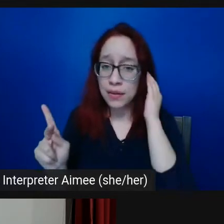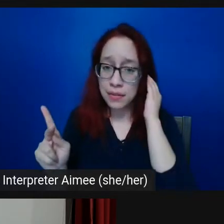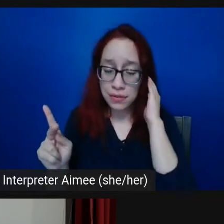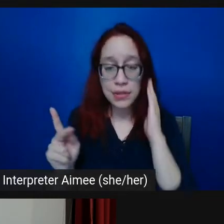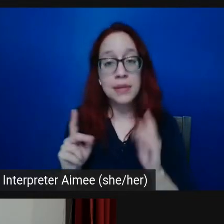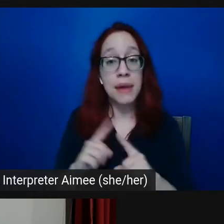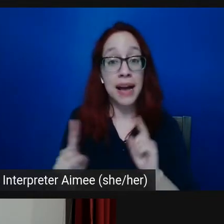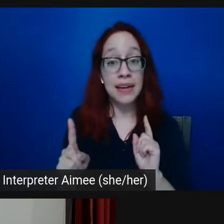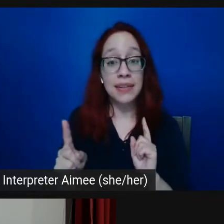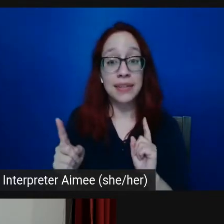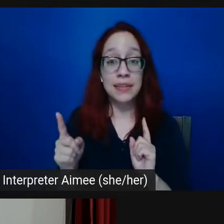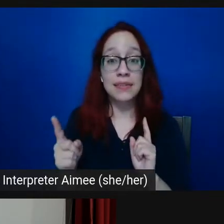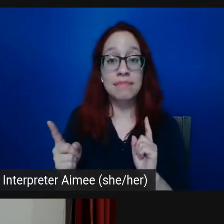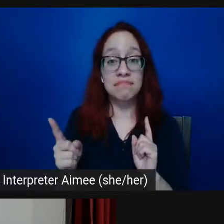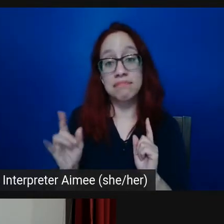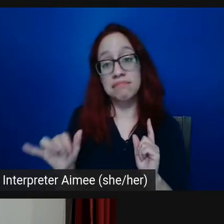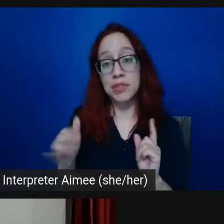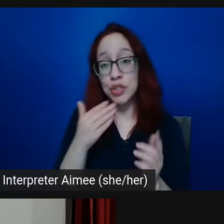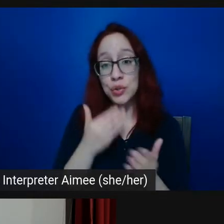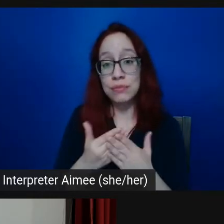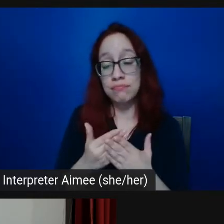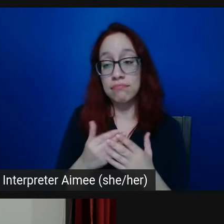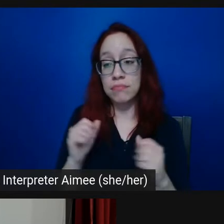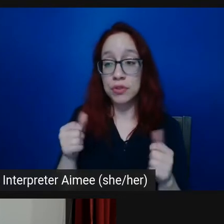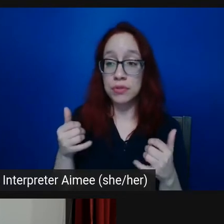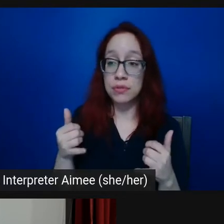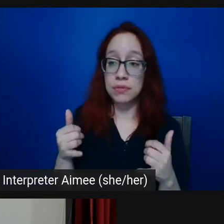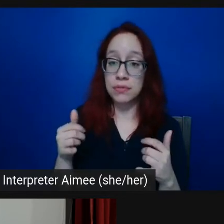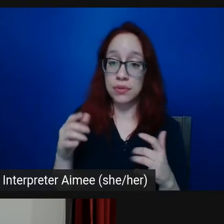but that's pretty good, and you can style them how you want.